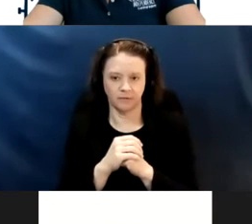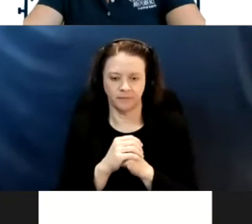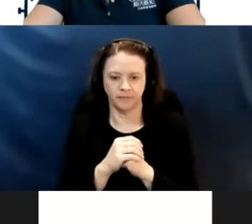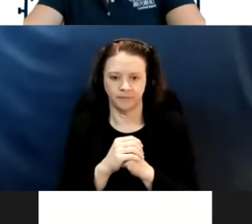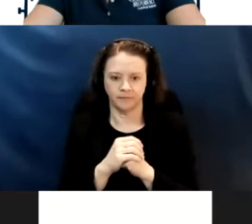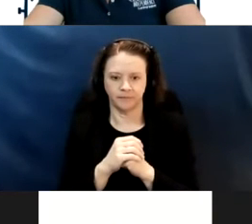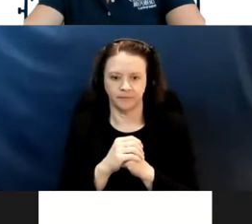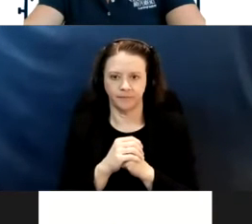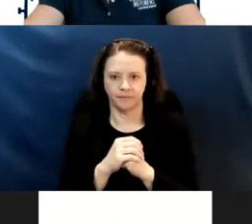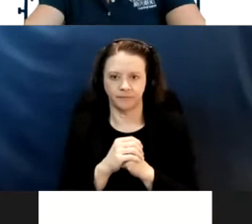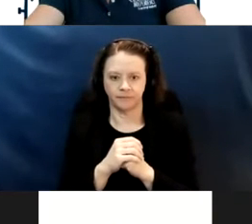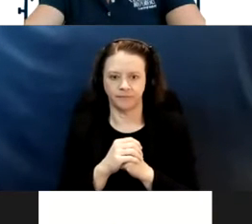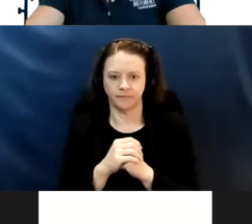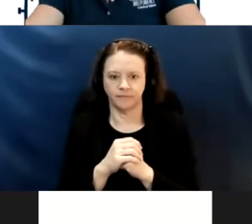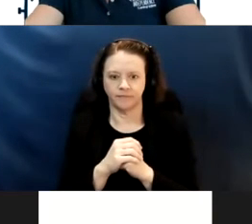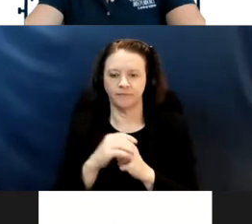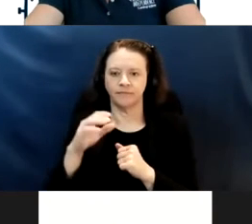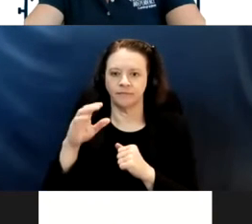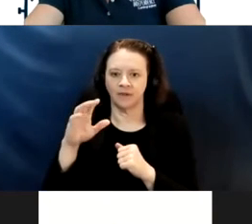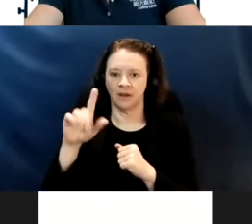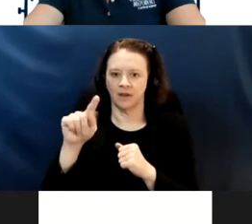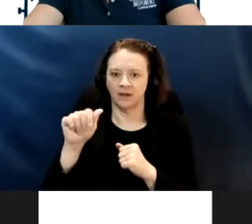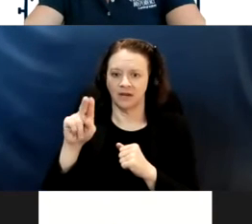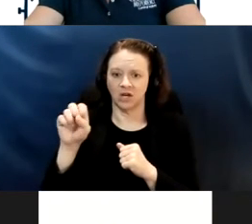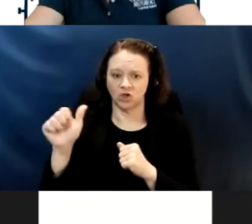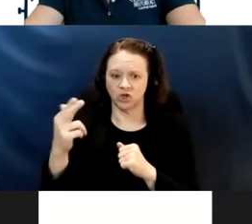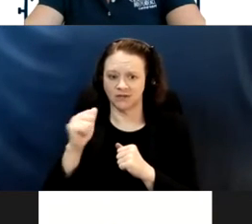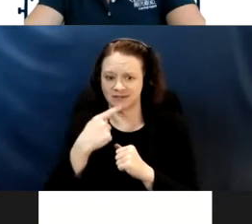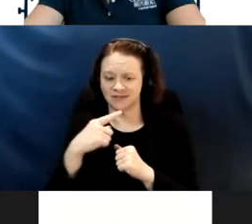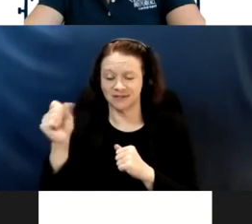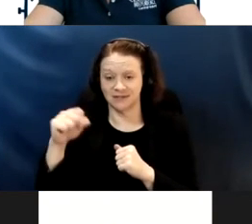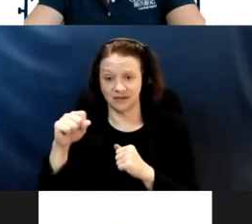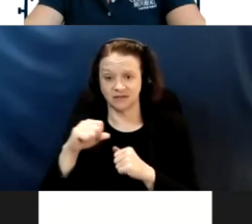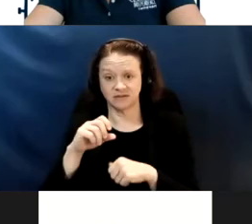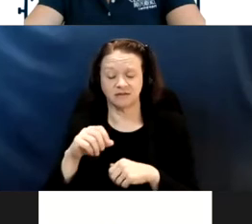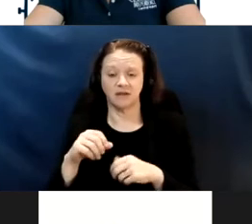Absolutely, yeah. We are also putting together a series of videos